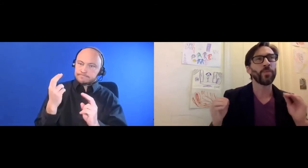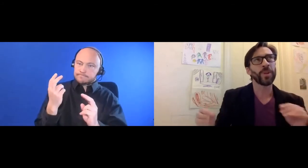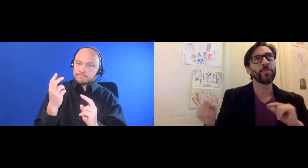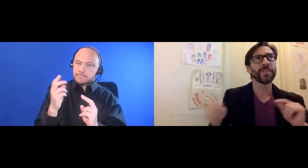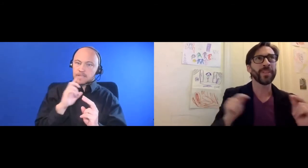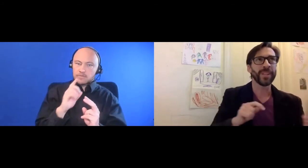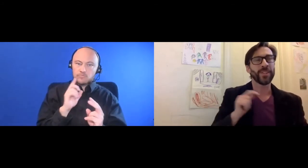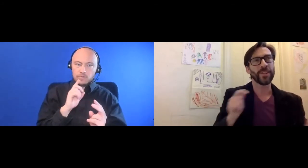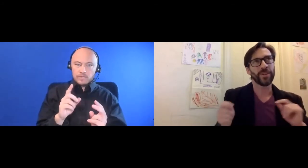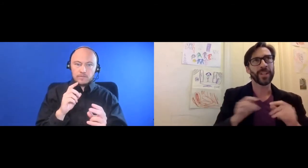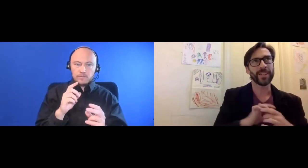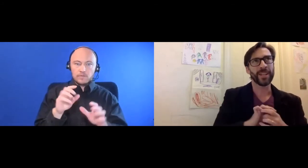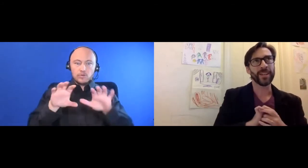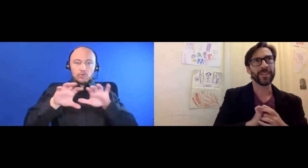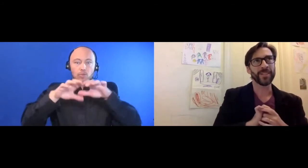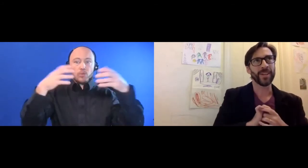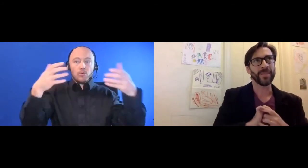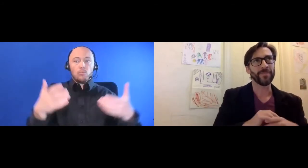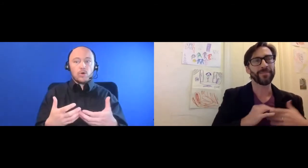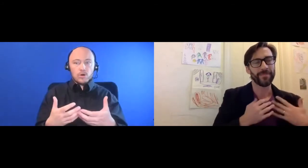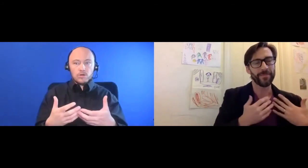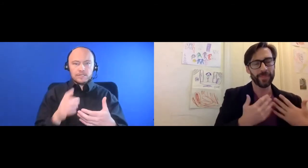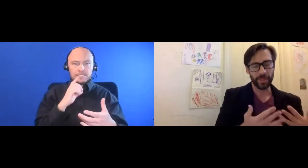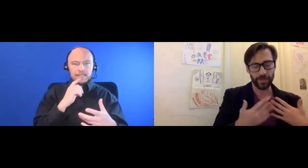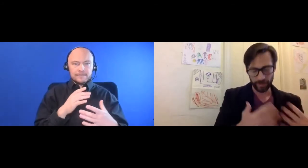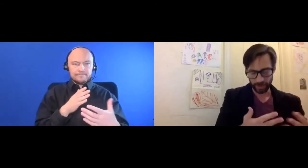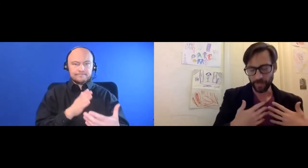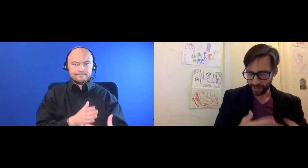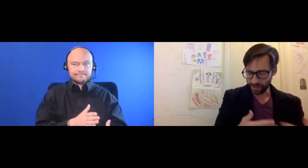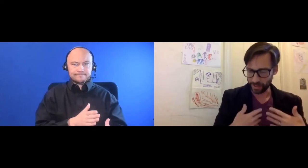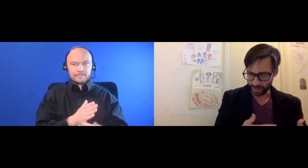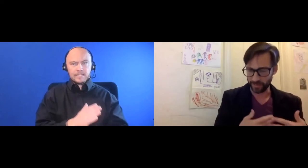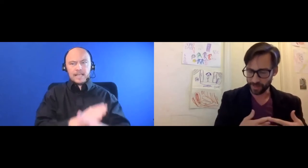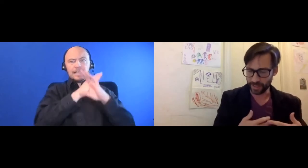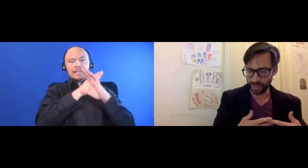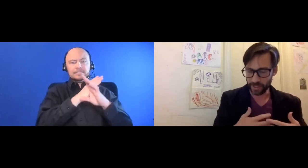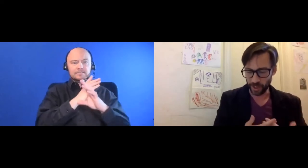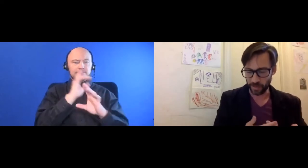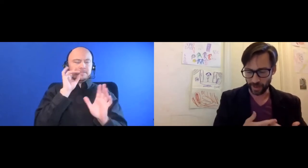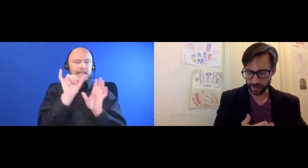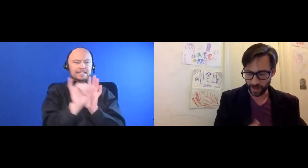the world works against constructing identities amongst ourselves in certain ways,